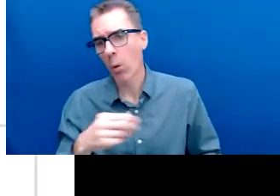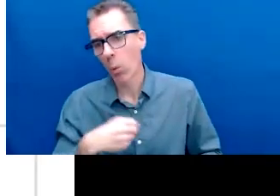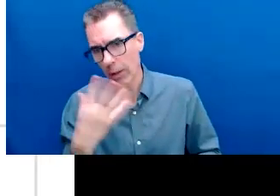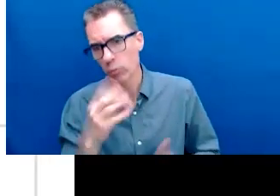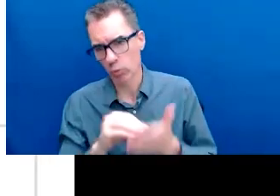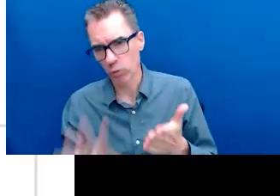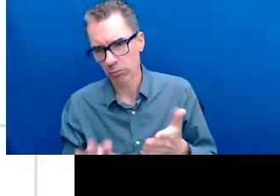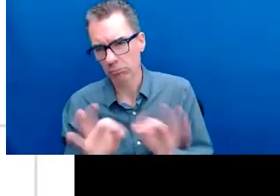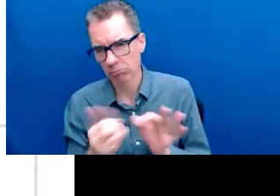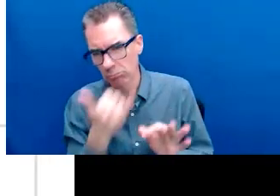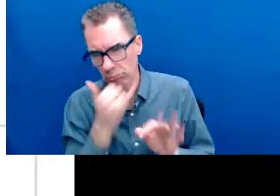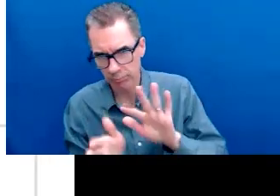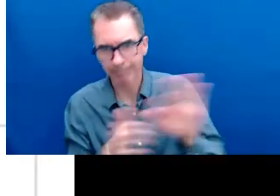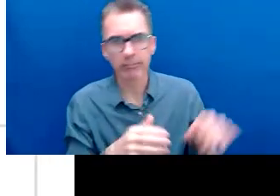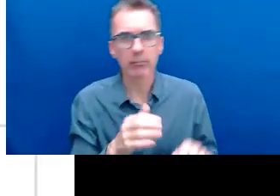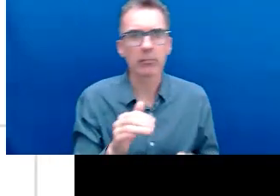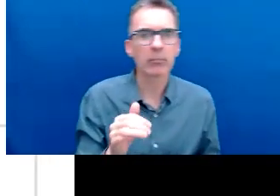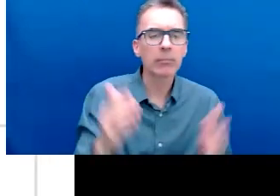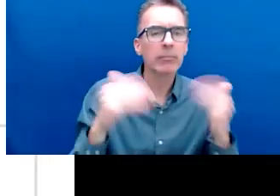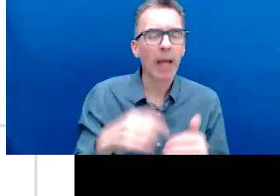And then I've got some, local data here for you.